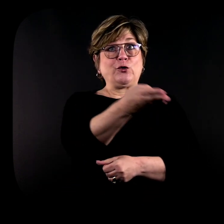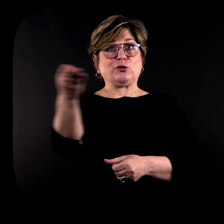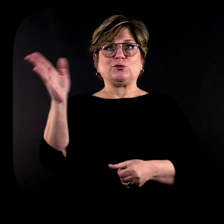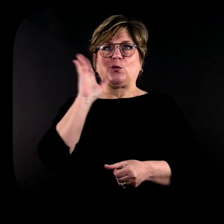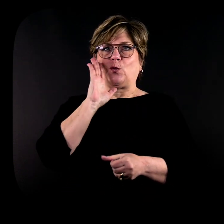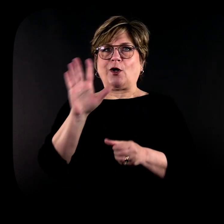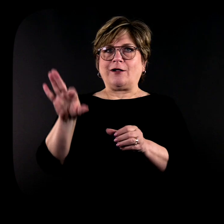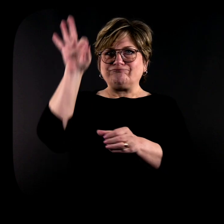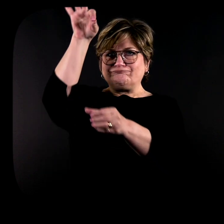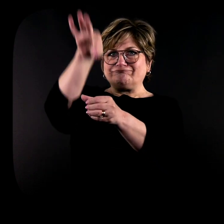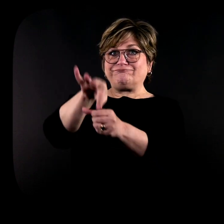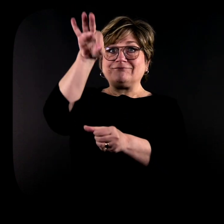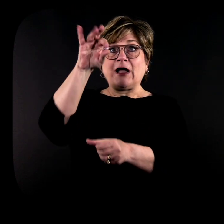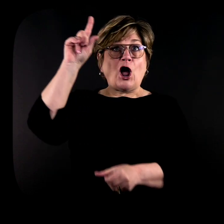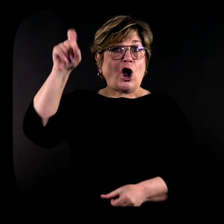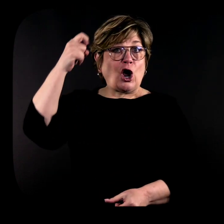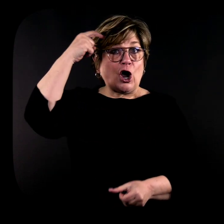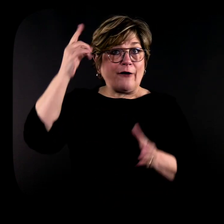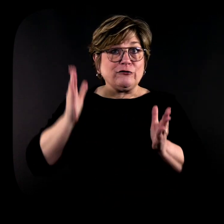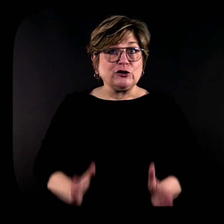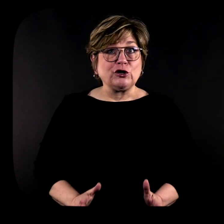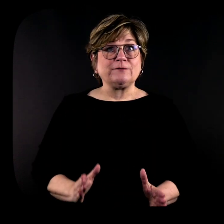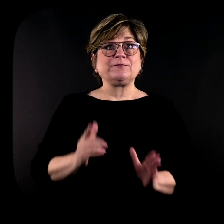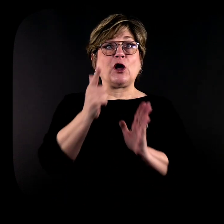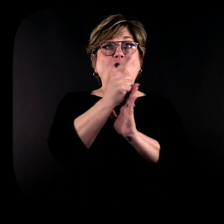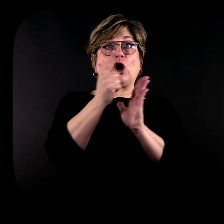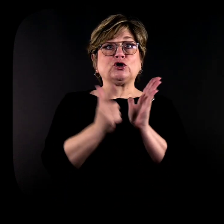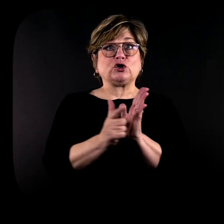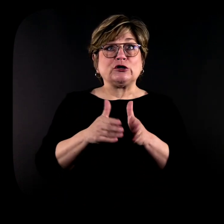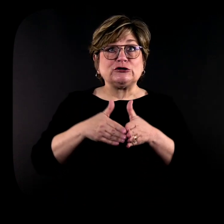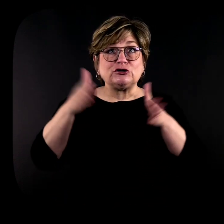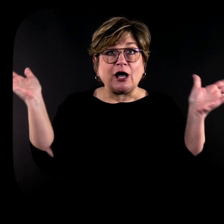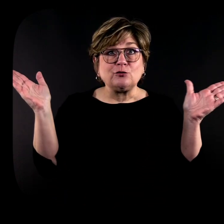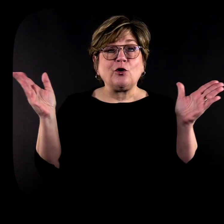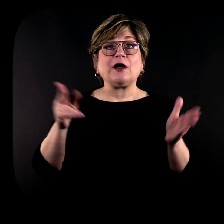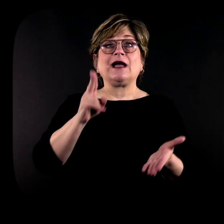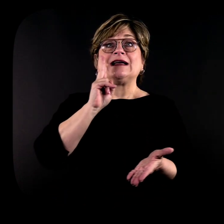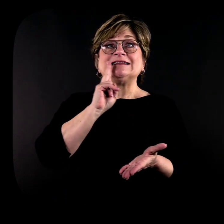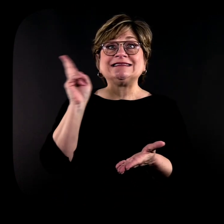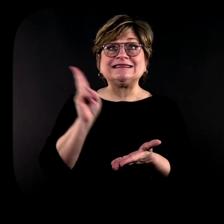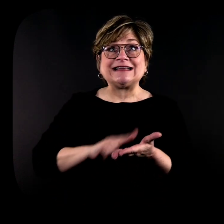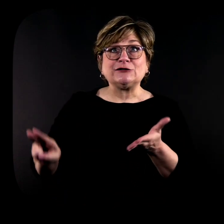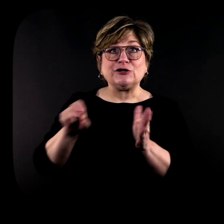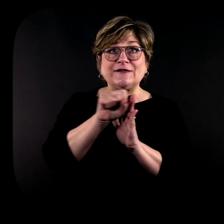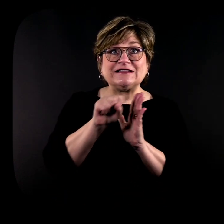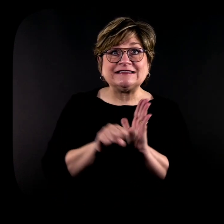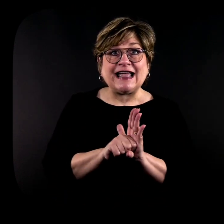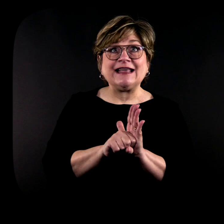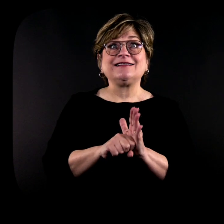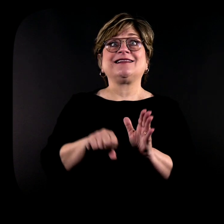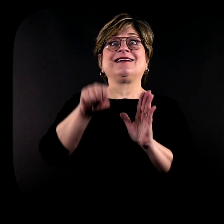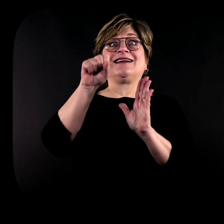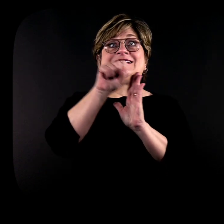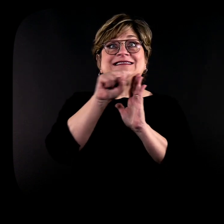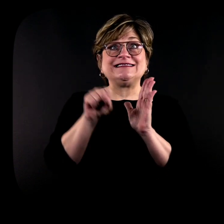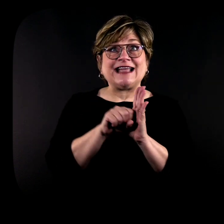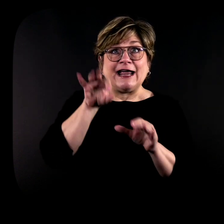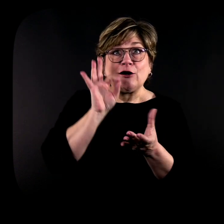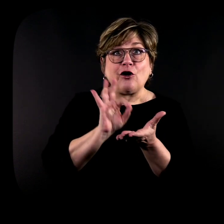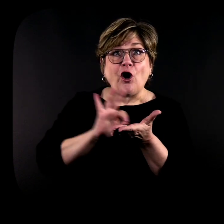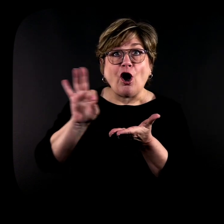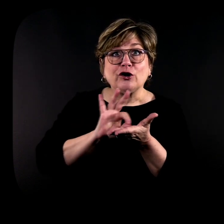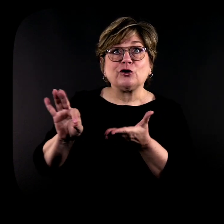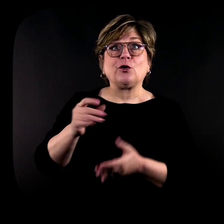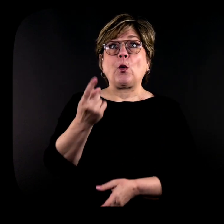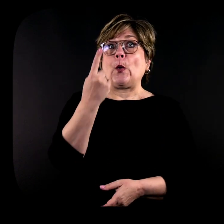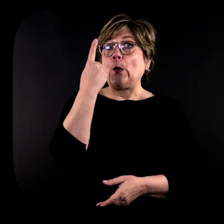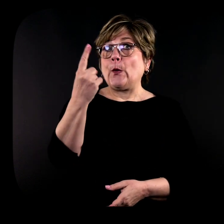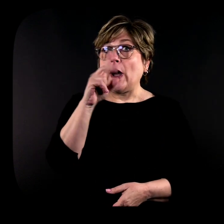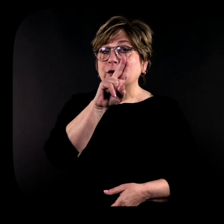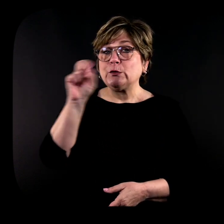voters will elect a Governor, Attorney General, Secretary of State, State Auditor,